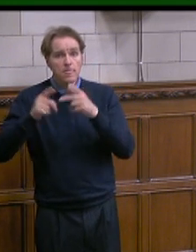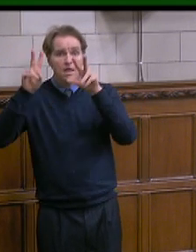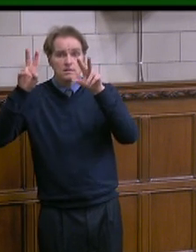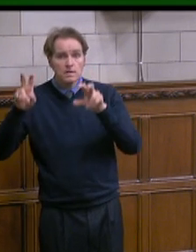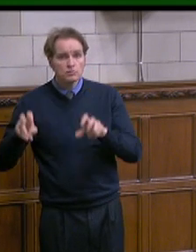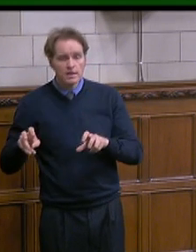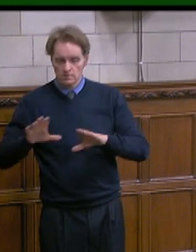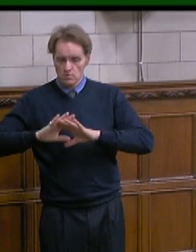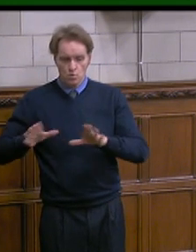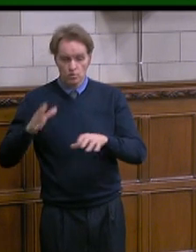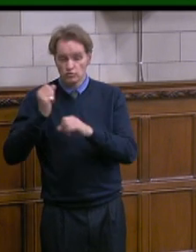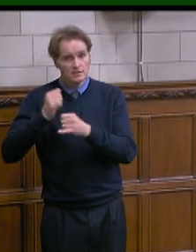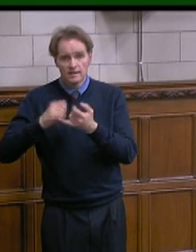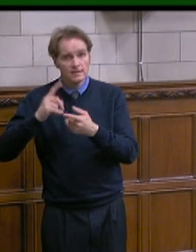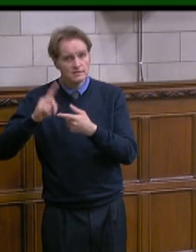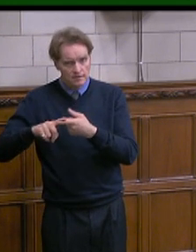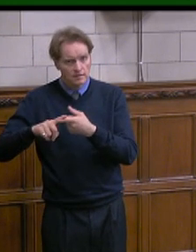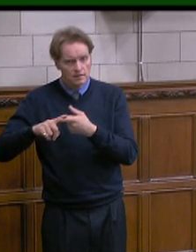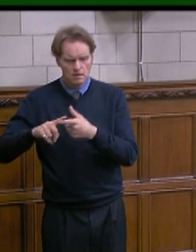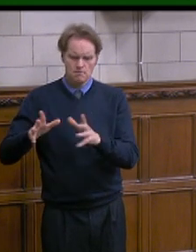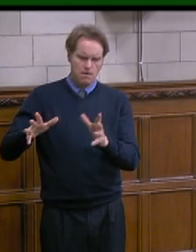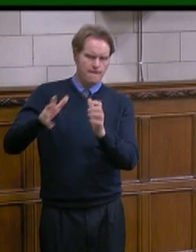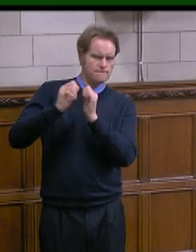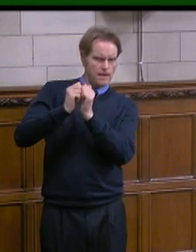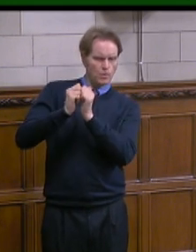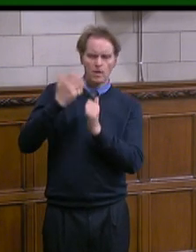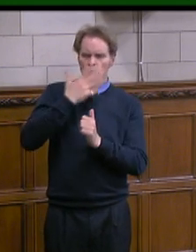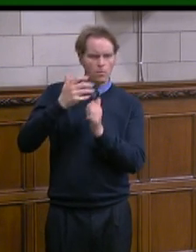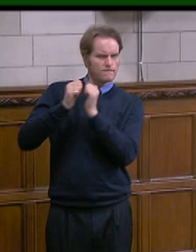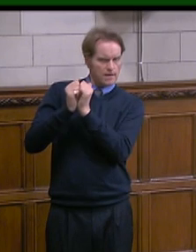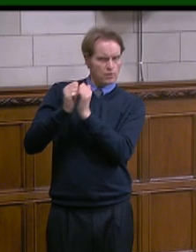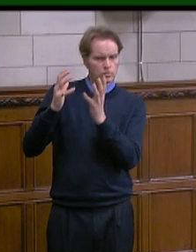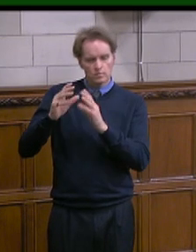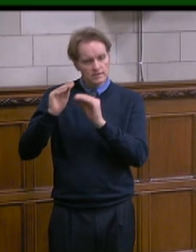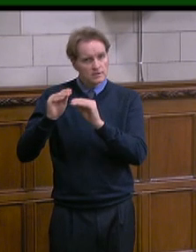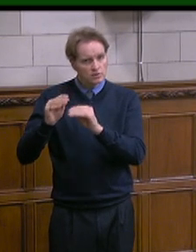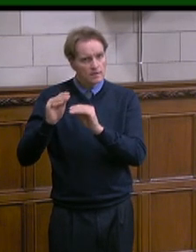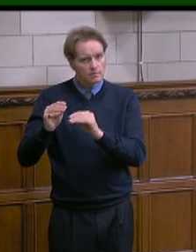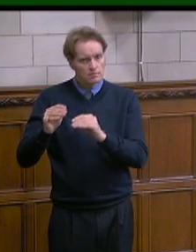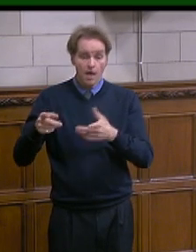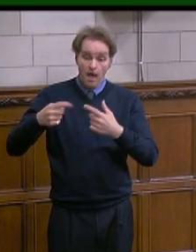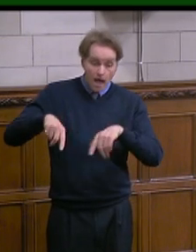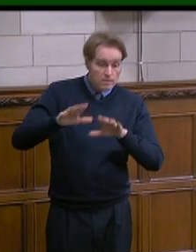subjects and none the less are valued by schools and by those who take the qualifications.